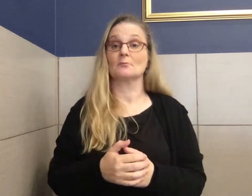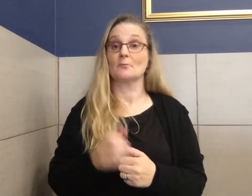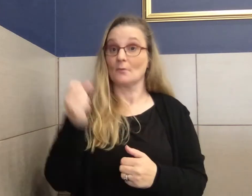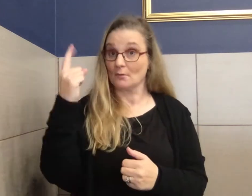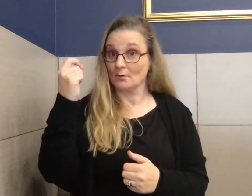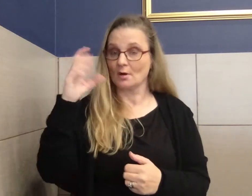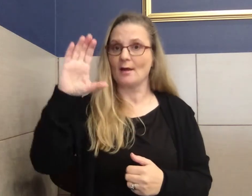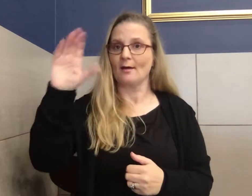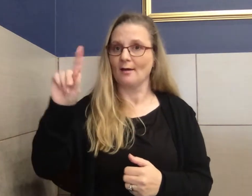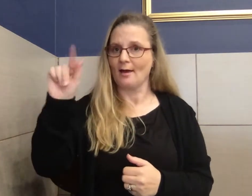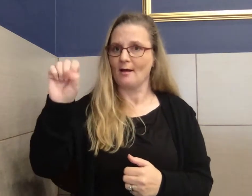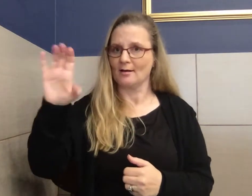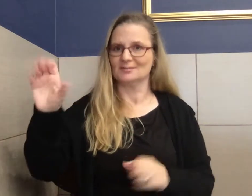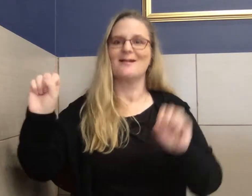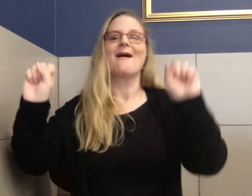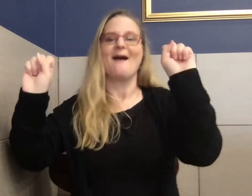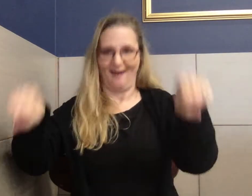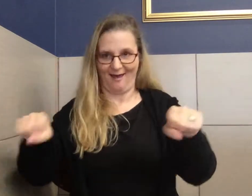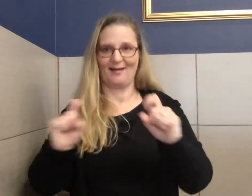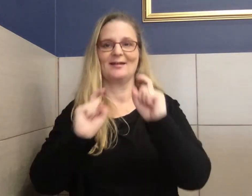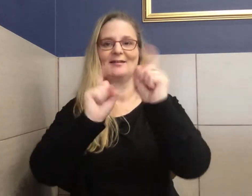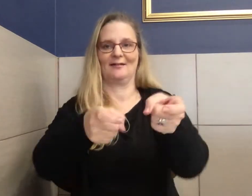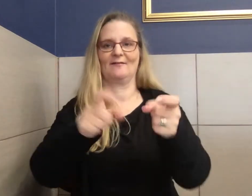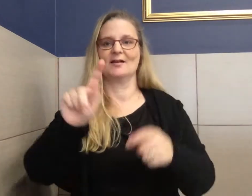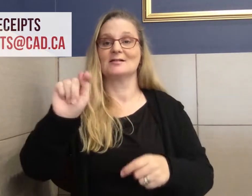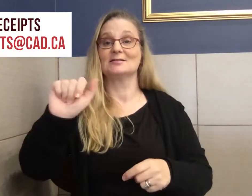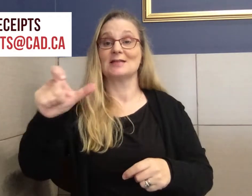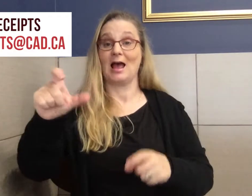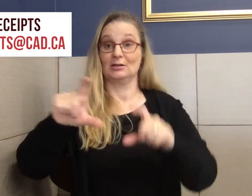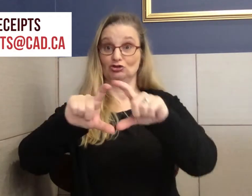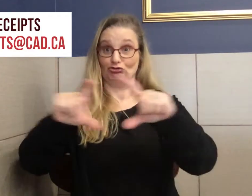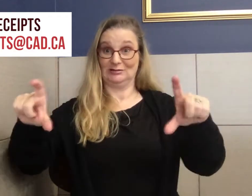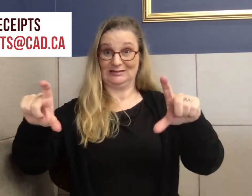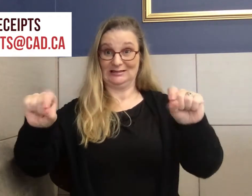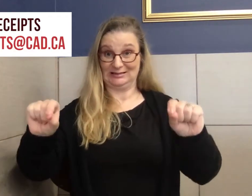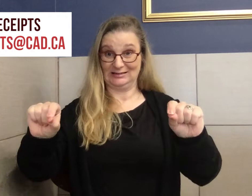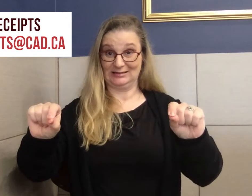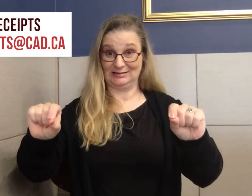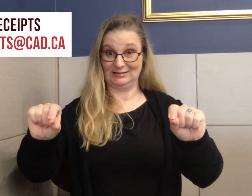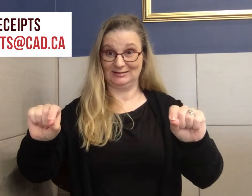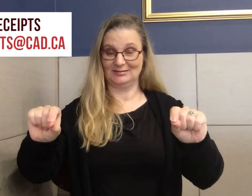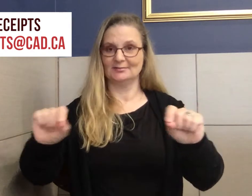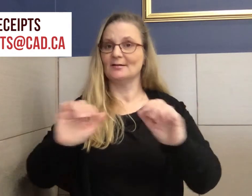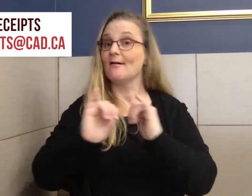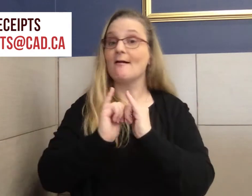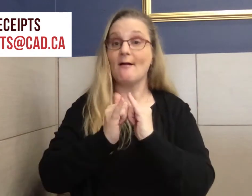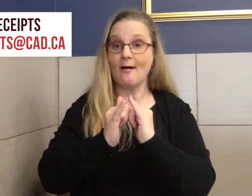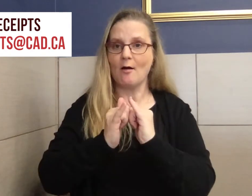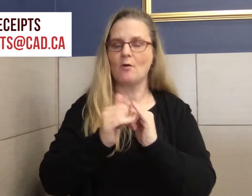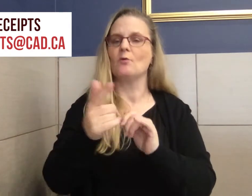The CAD-ASC can offer tax receipts for people that request it, $10.00 or more.